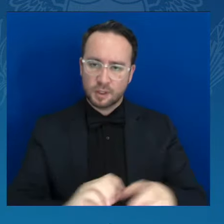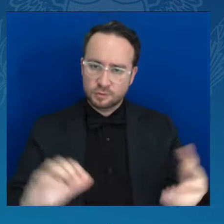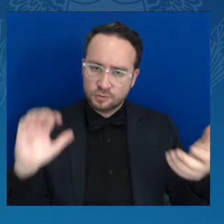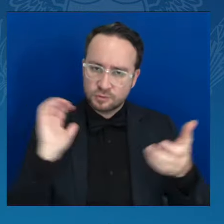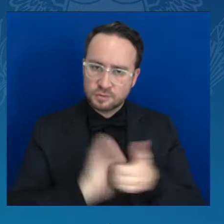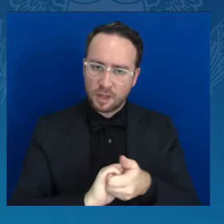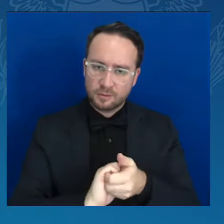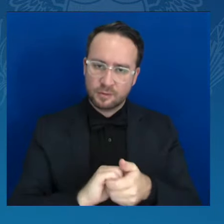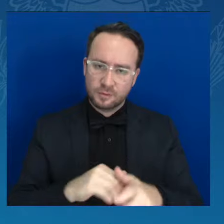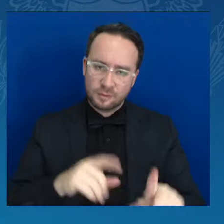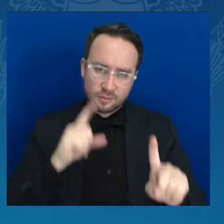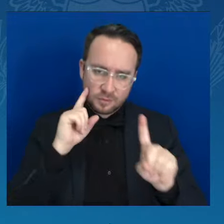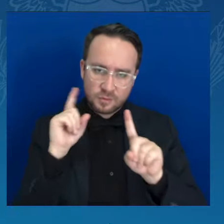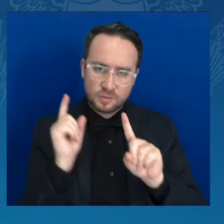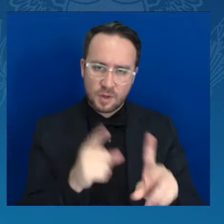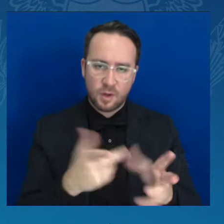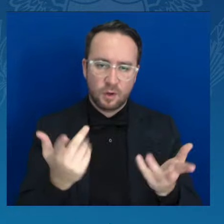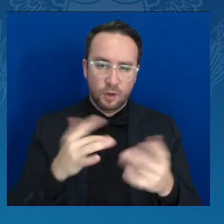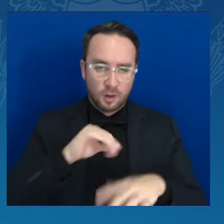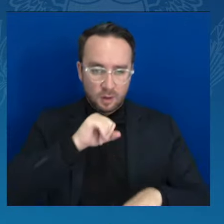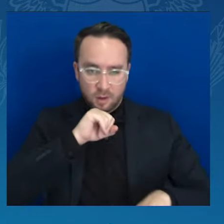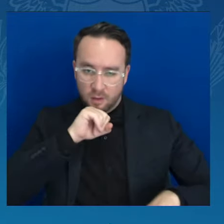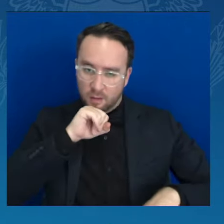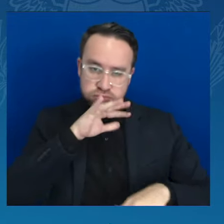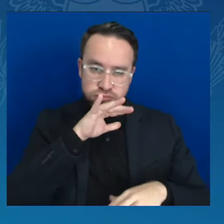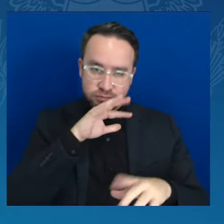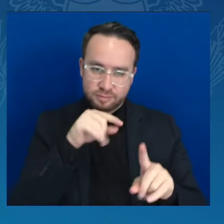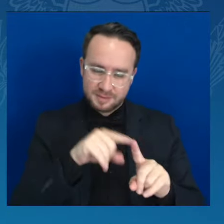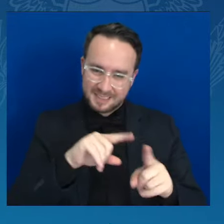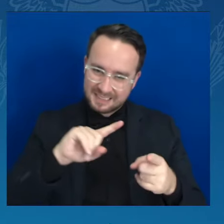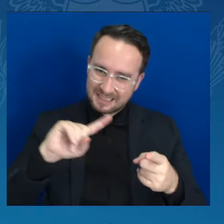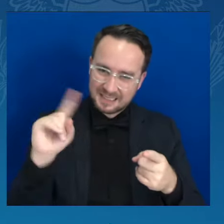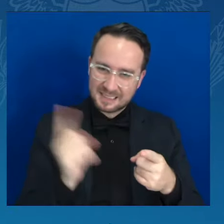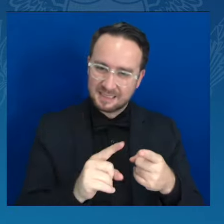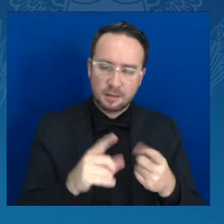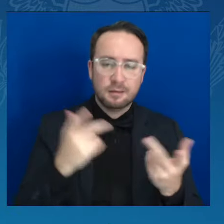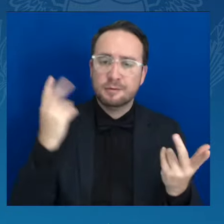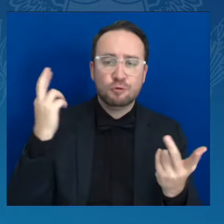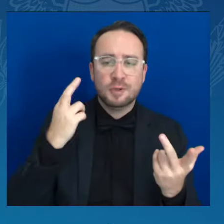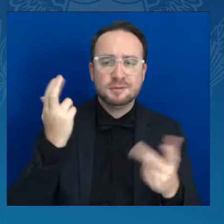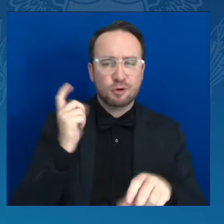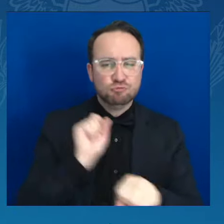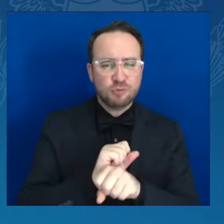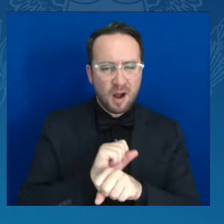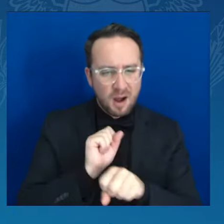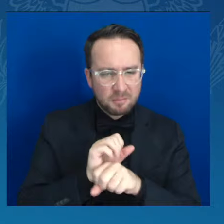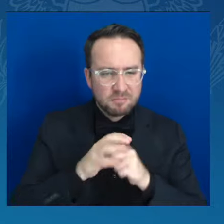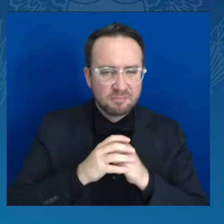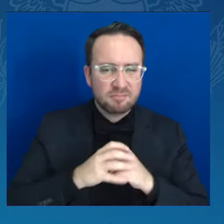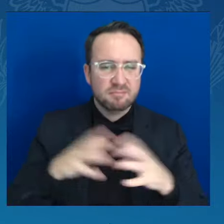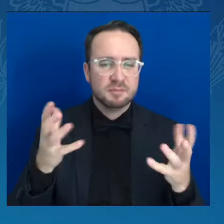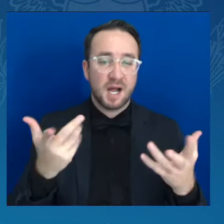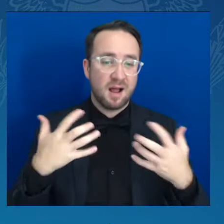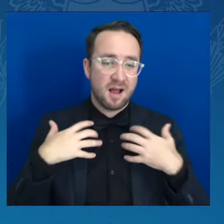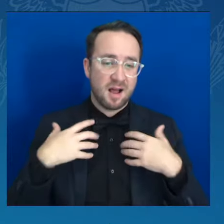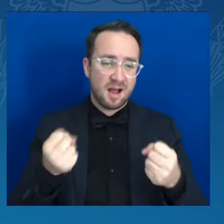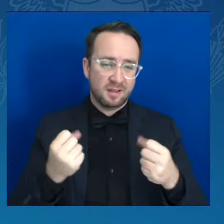So space policy, it turns out, really is good climate policy. Advisor Gordon: Great. Thanks, Mary Francis.